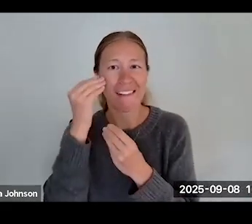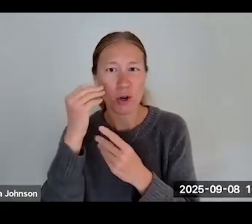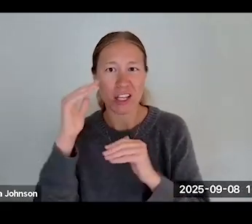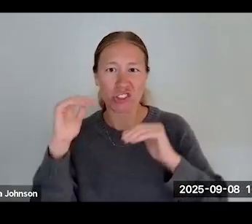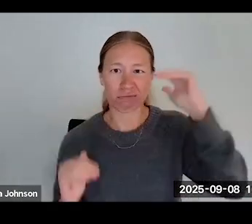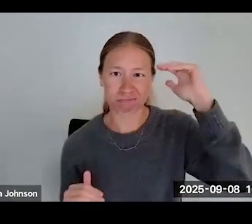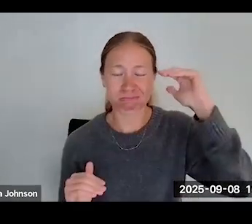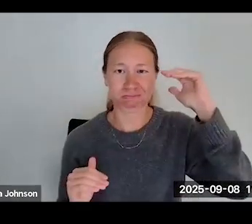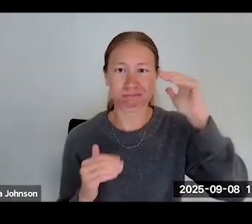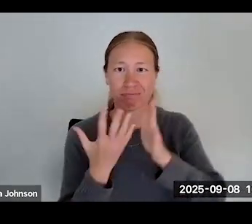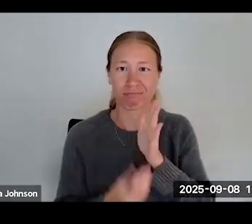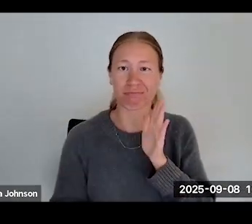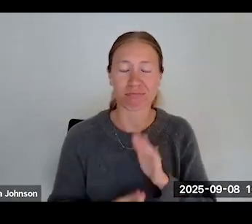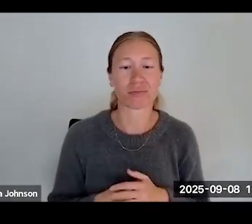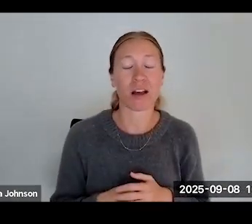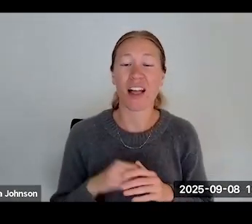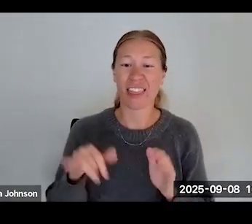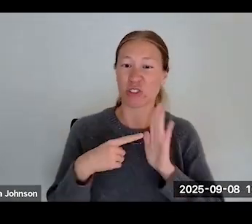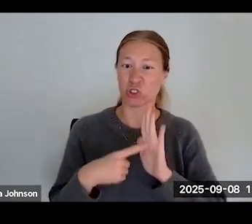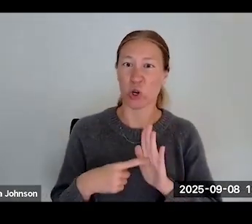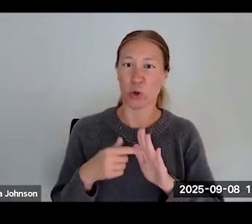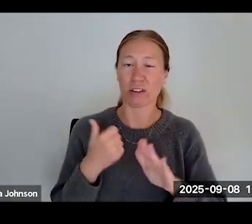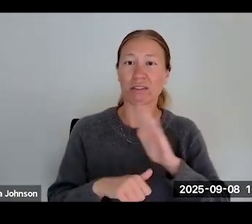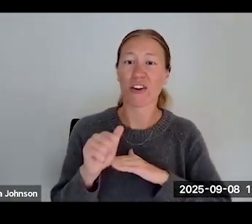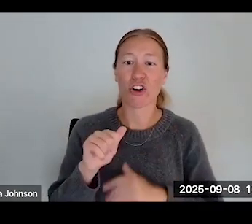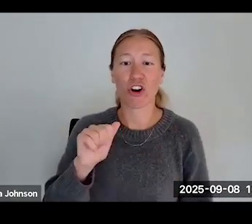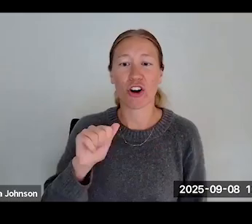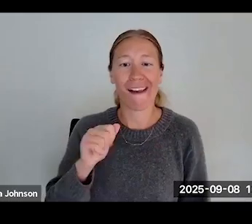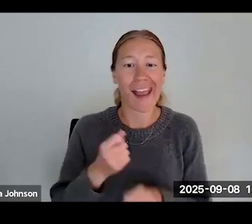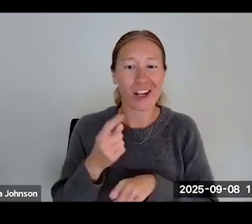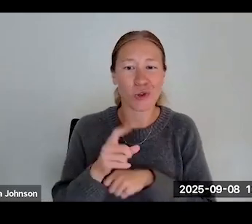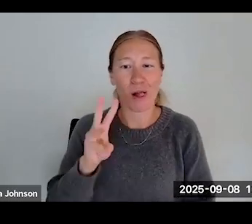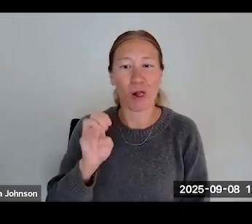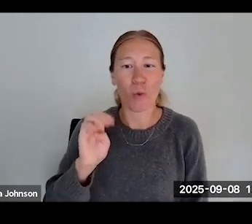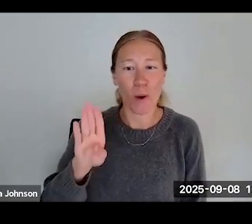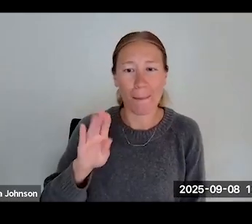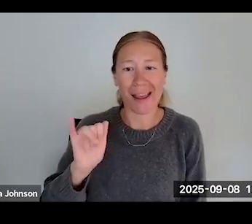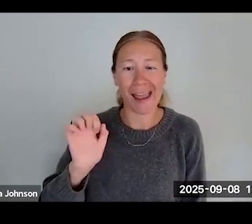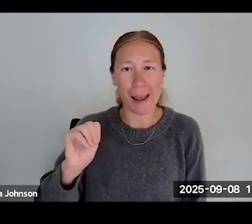This is illustrated by the annual WebAIM Million report, which assesses the accessibility